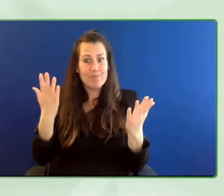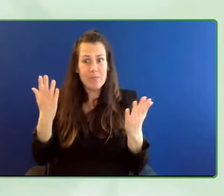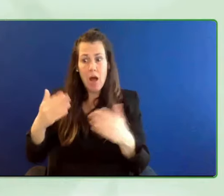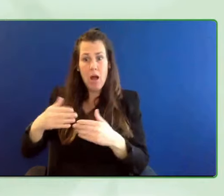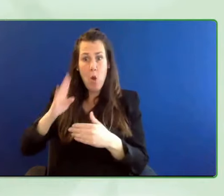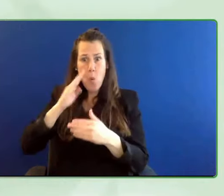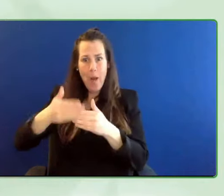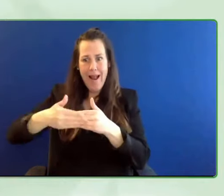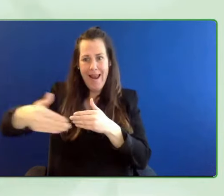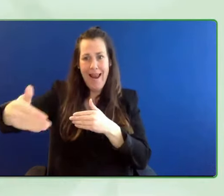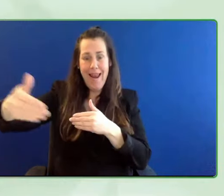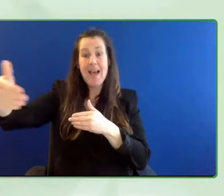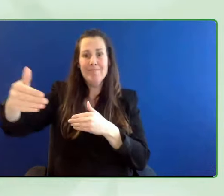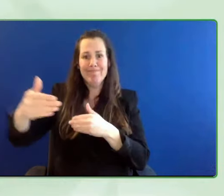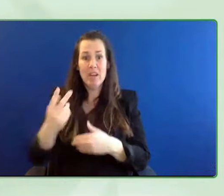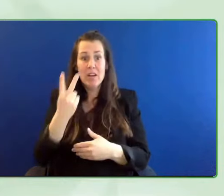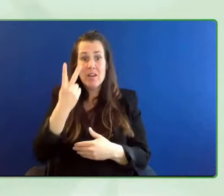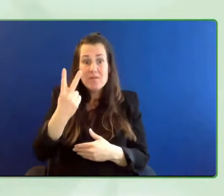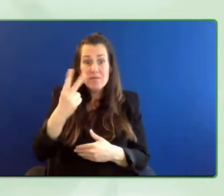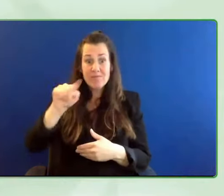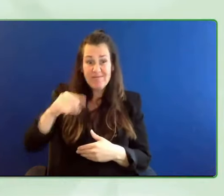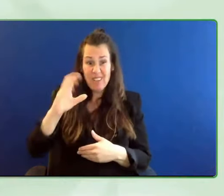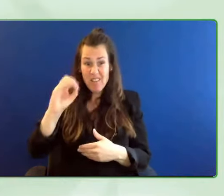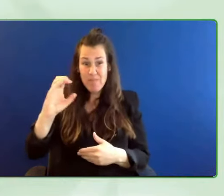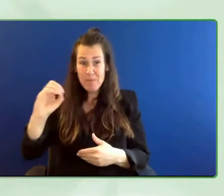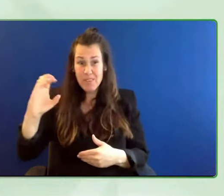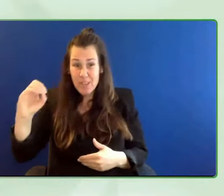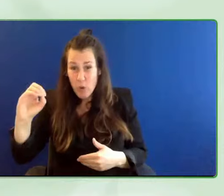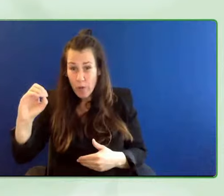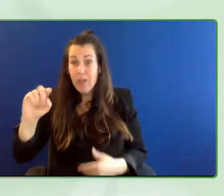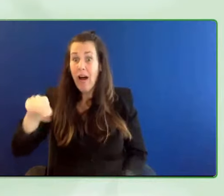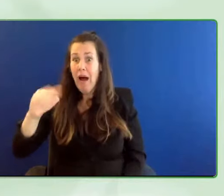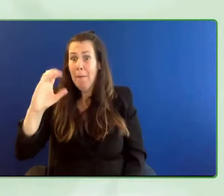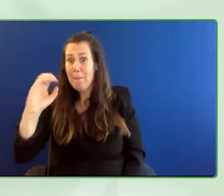I would first like to ask the following question.